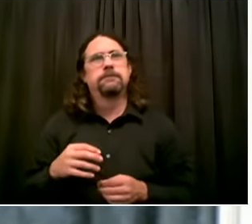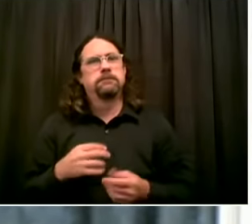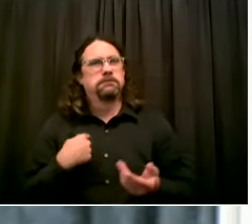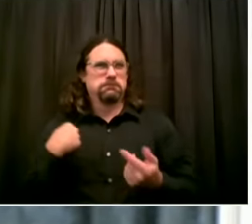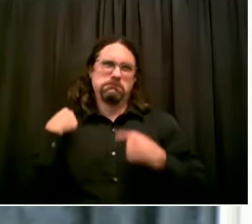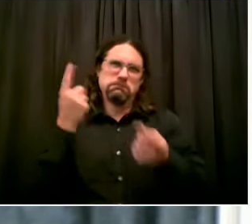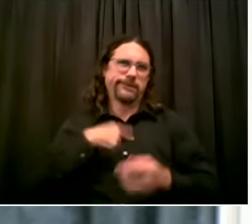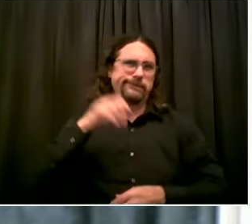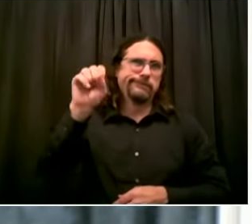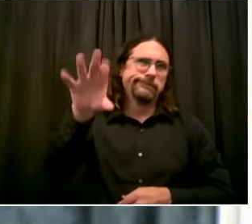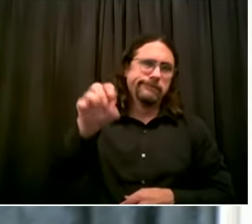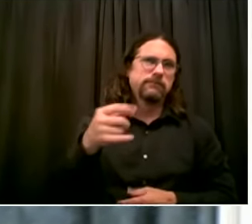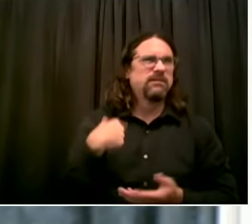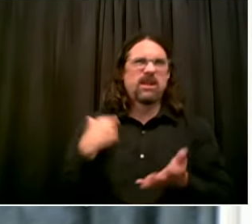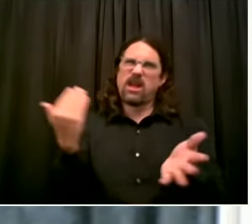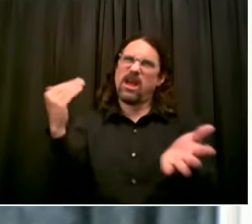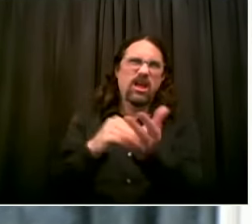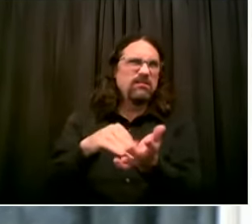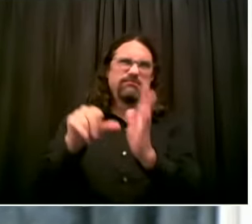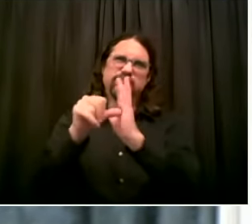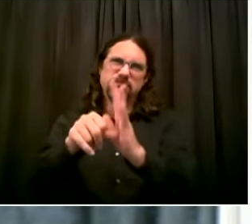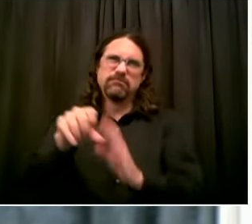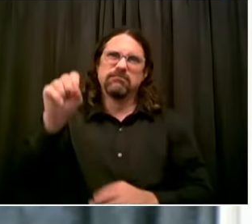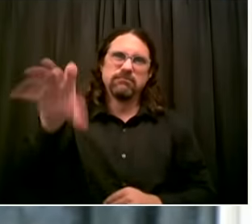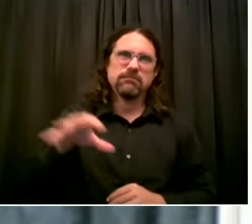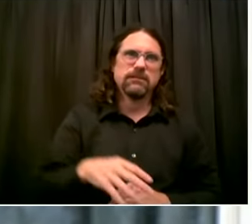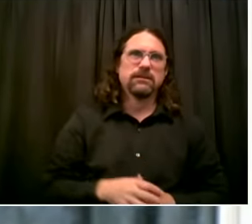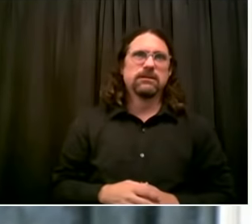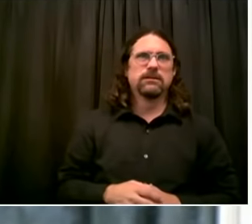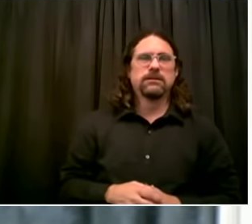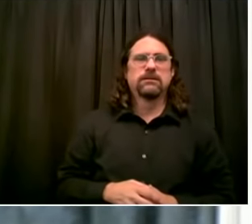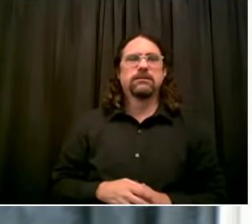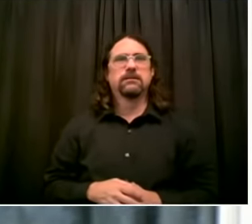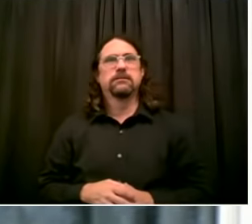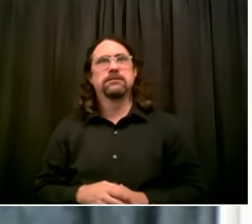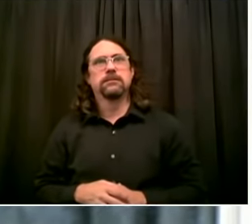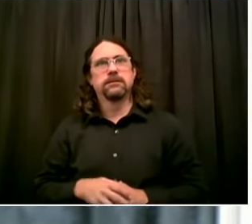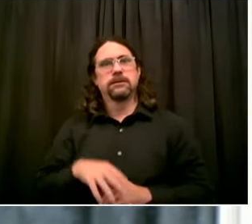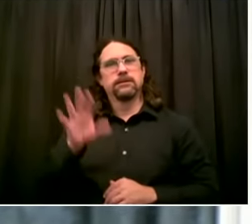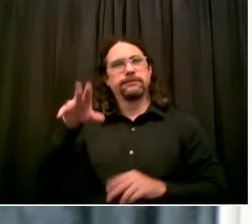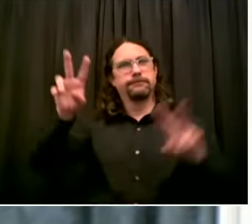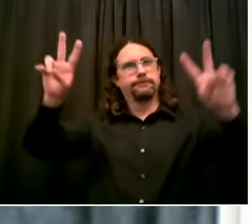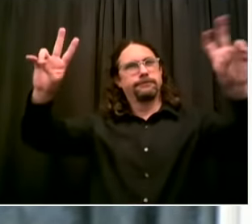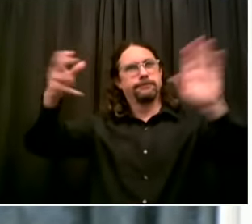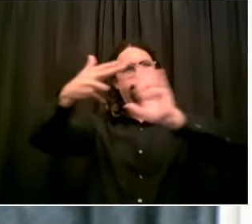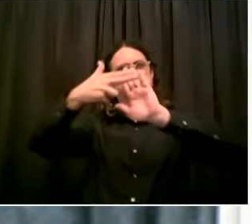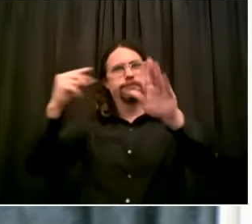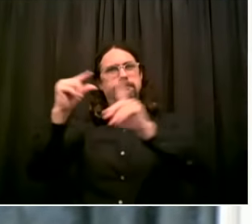19 AND FOLLOW HET PROTOCOLS STABEWD BY TE H DEPARTMENT FOR OPENING AND CLOSING CLASSROOMS AND